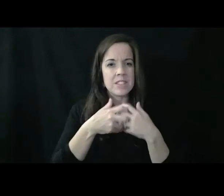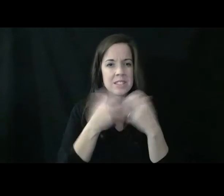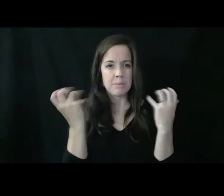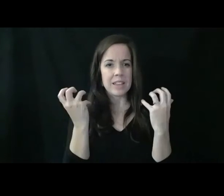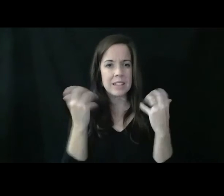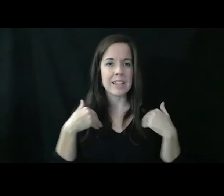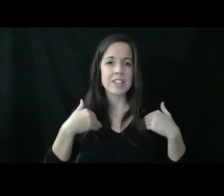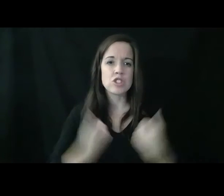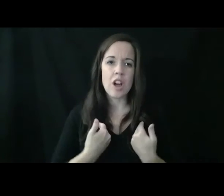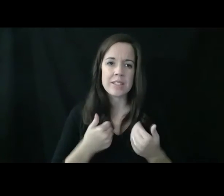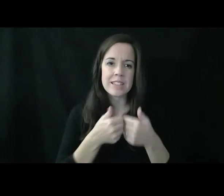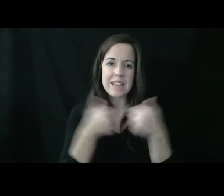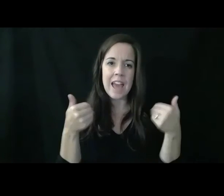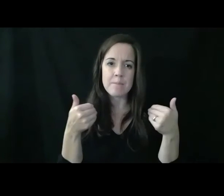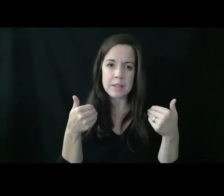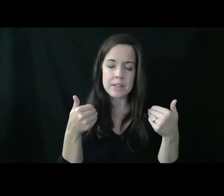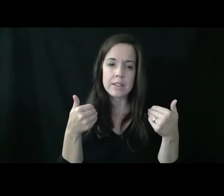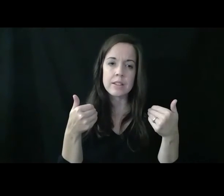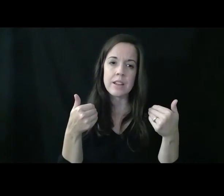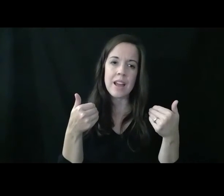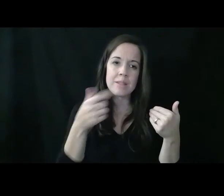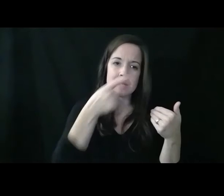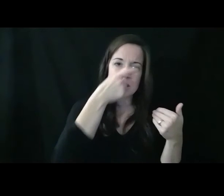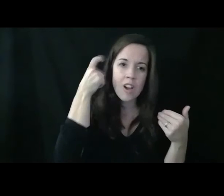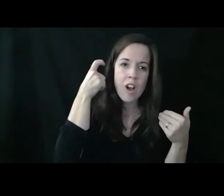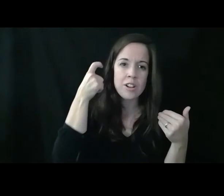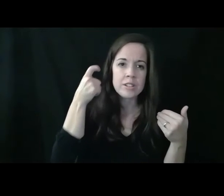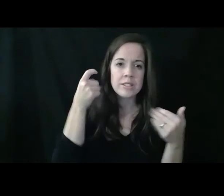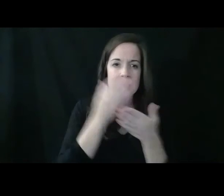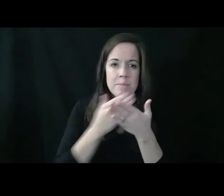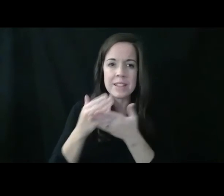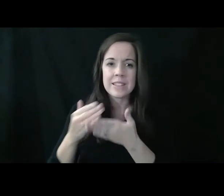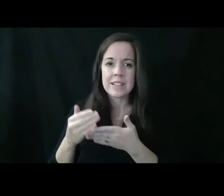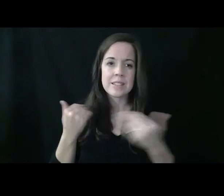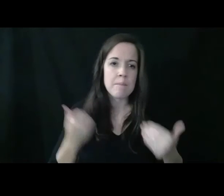I am scar, I am pieces. The body as the poem, what won’t grow back.